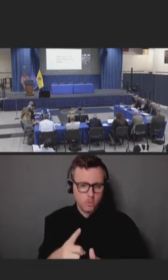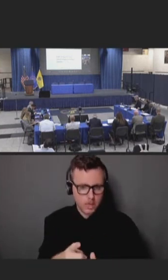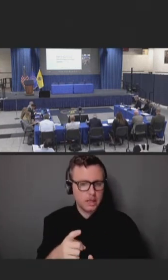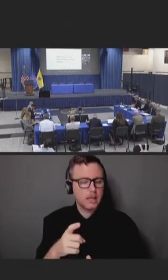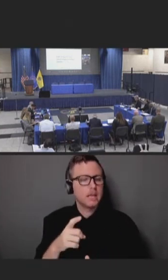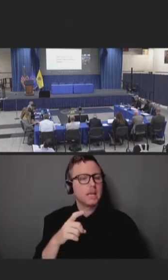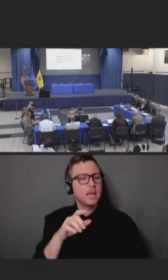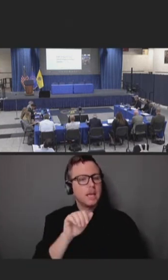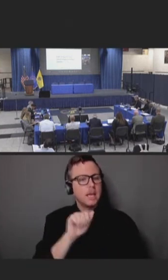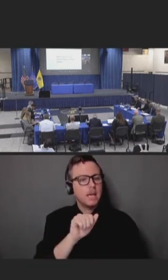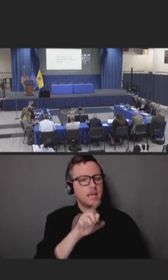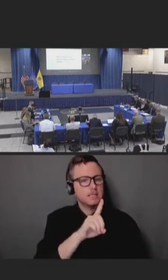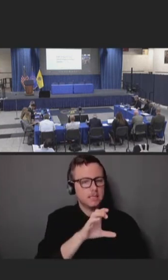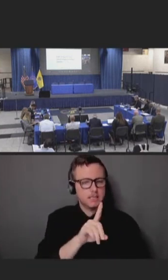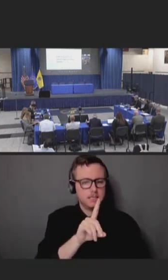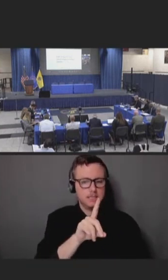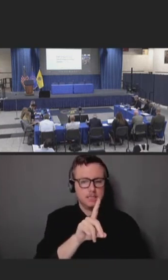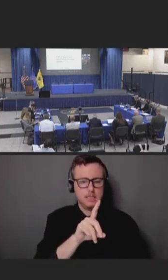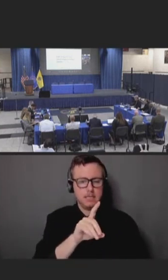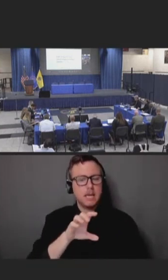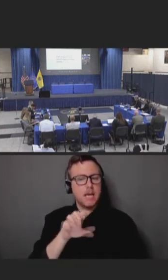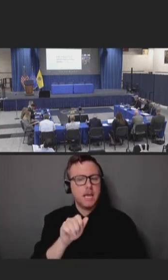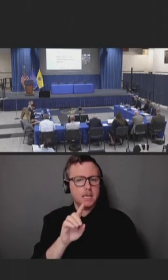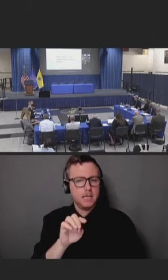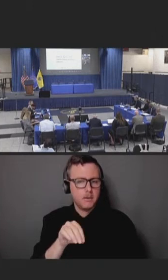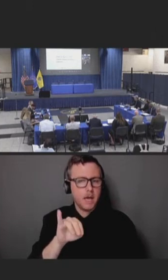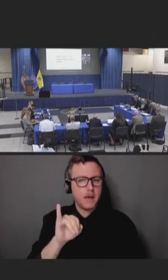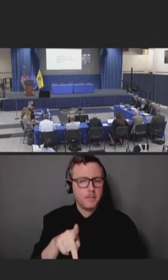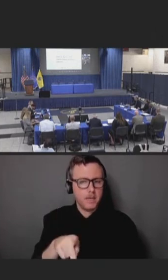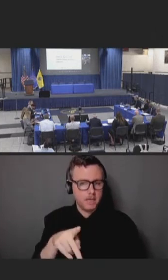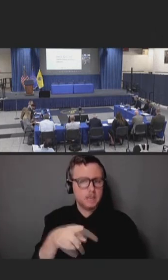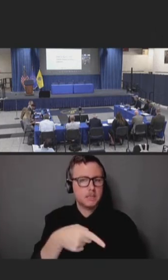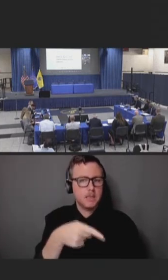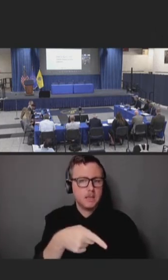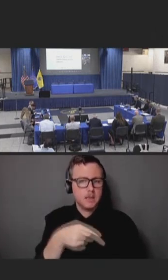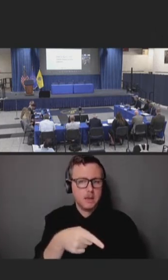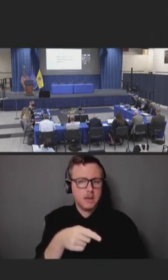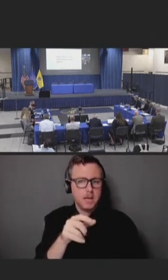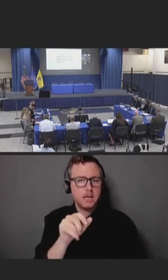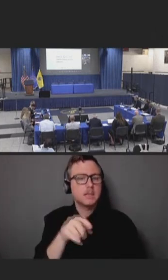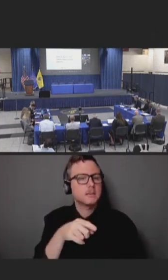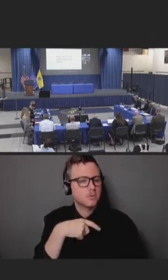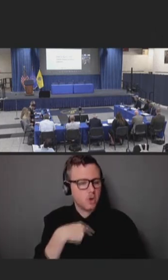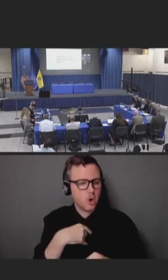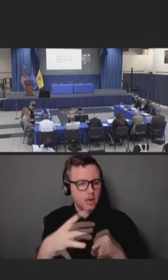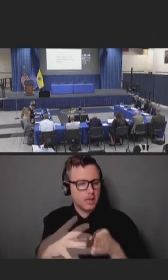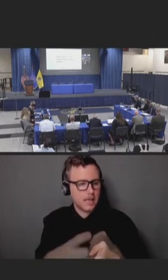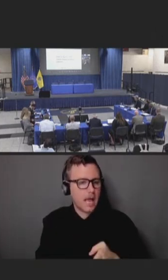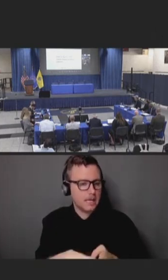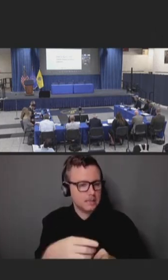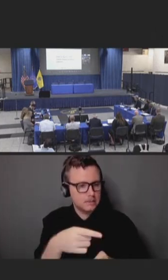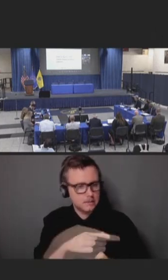and ACIP guidance regarding COVID vaccines. For example, we issued a press release on September 12